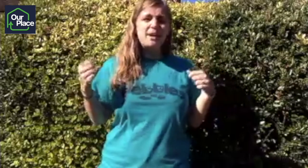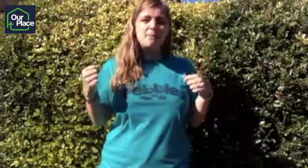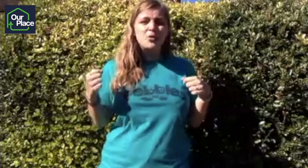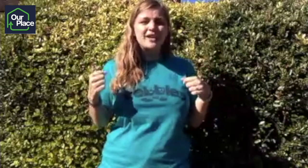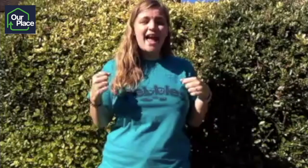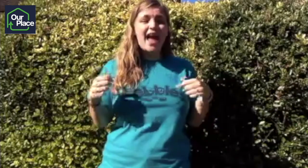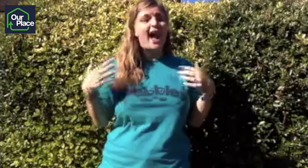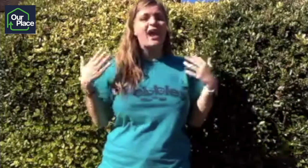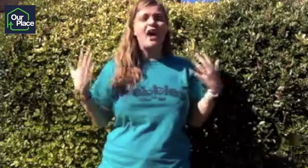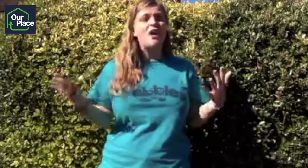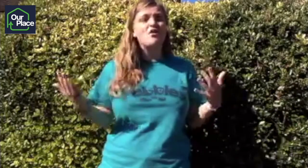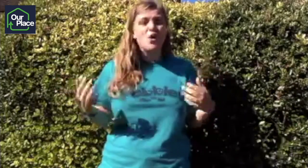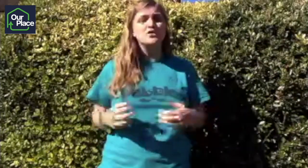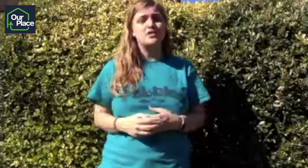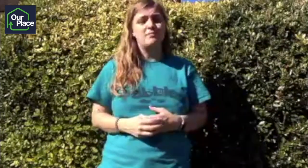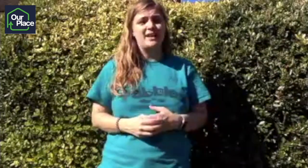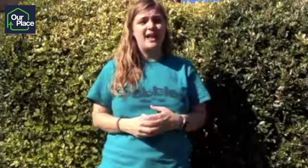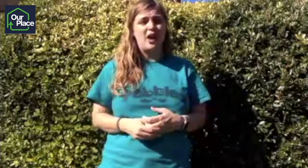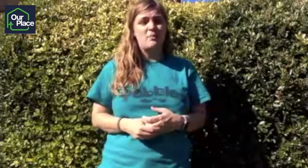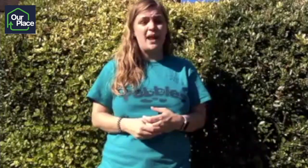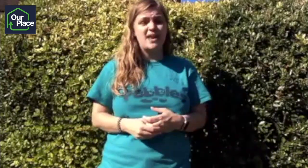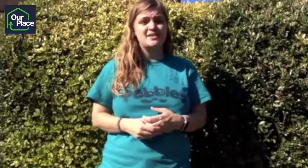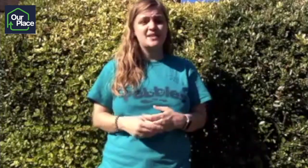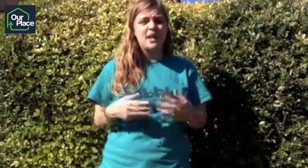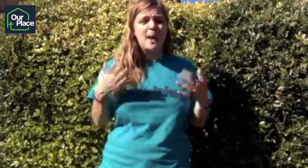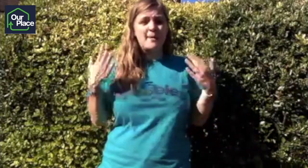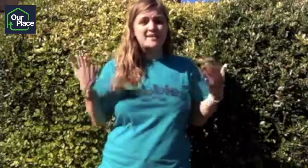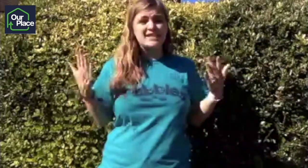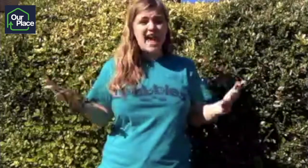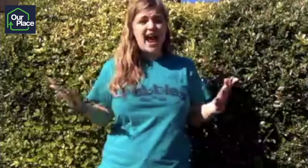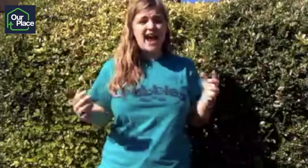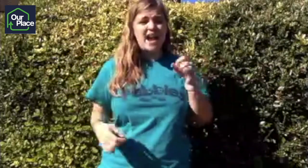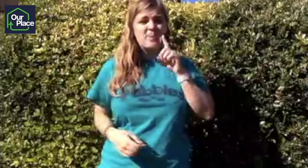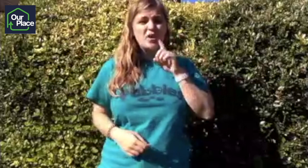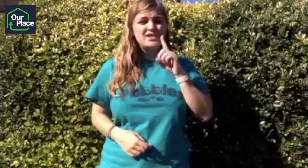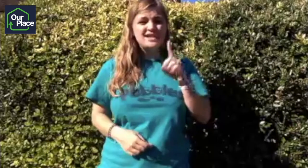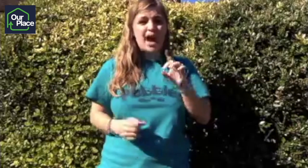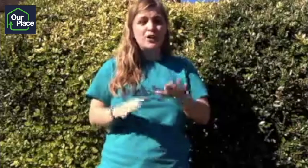boulder gang and I've also been in our place but today I'm going to tell you a